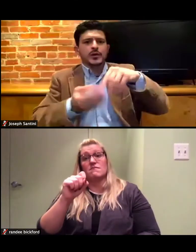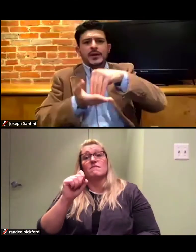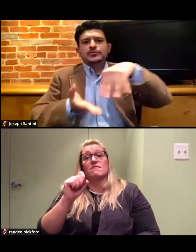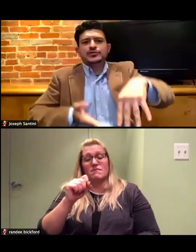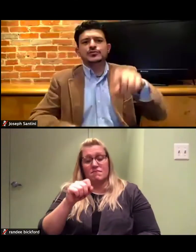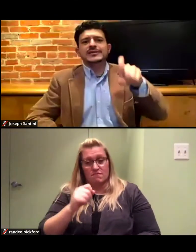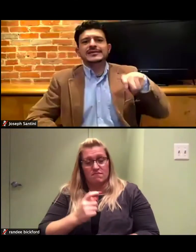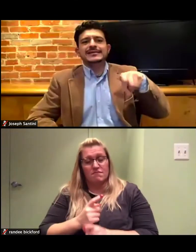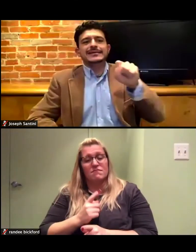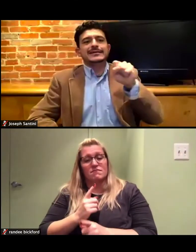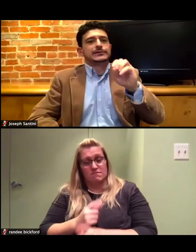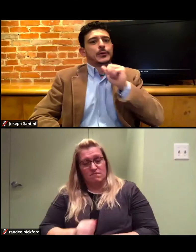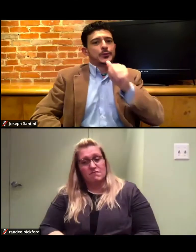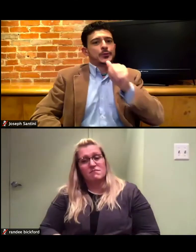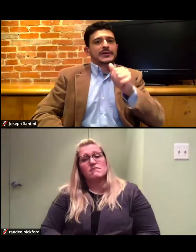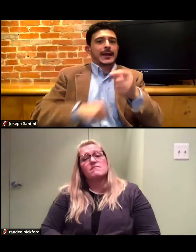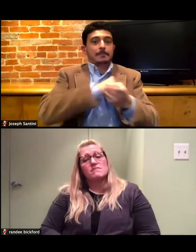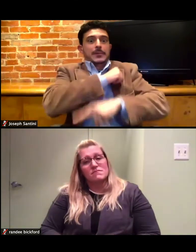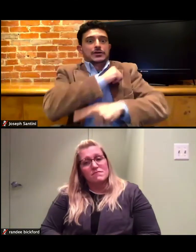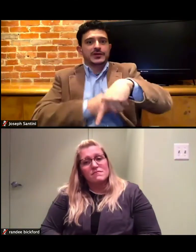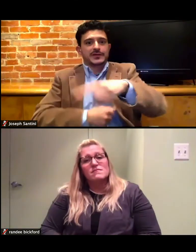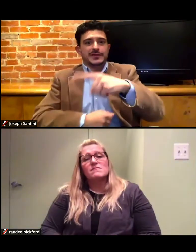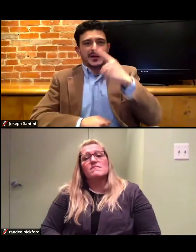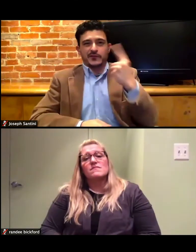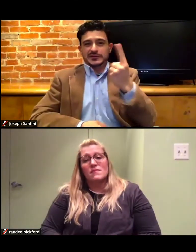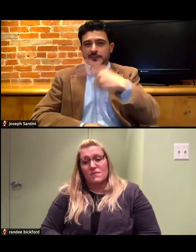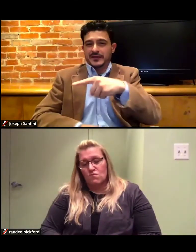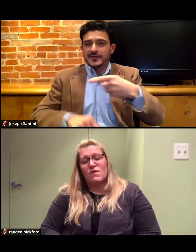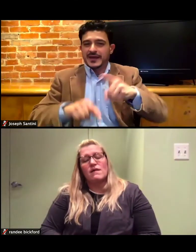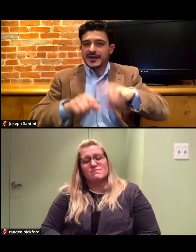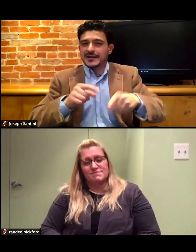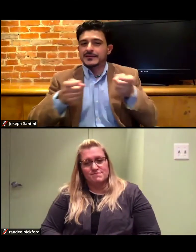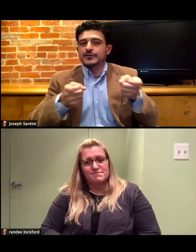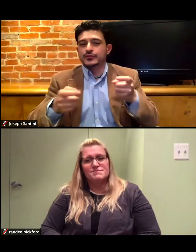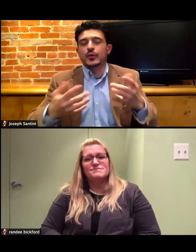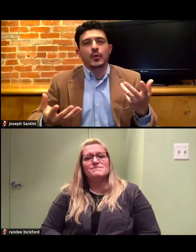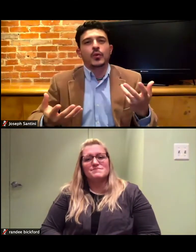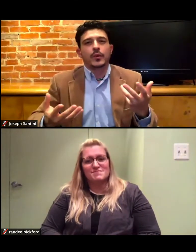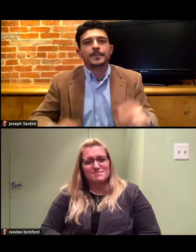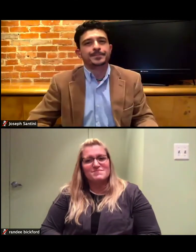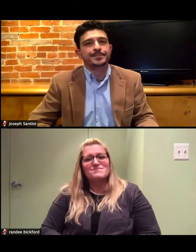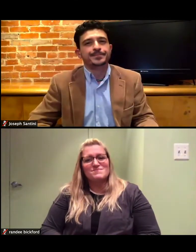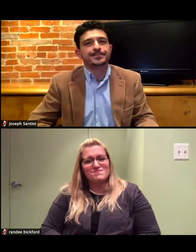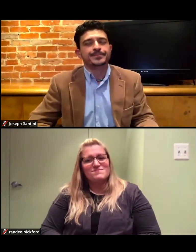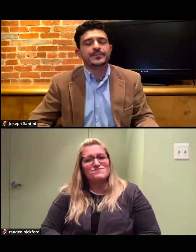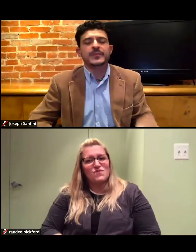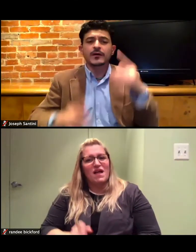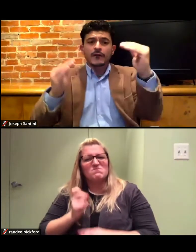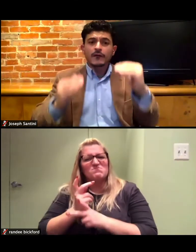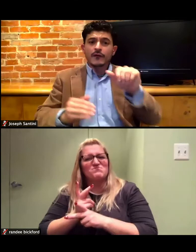it's student's IEP and not something that they're not able to control.